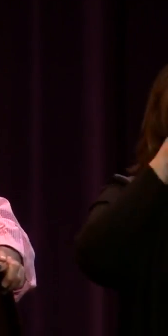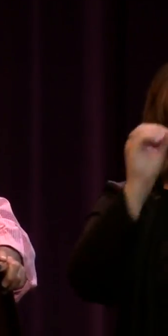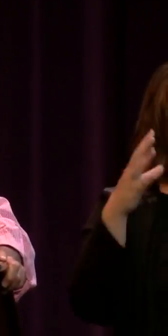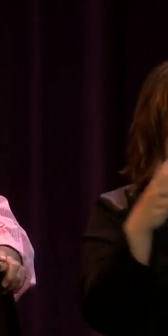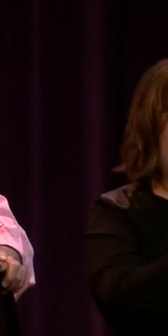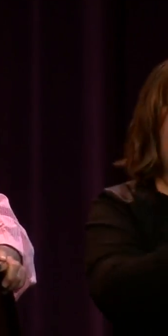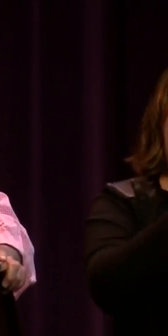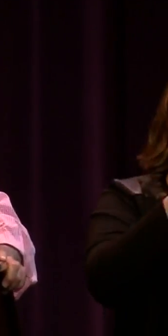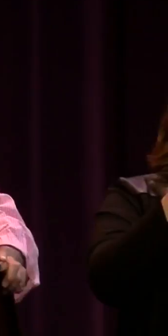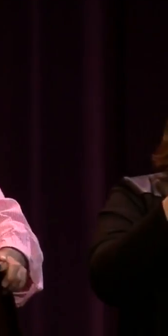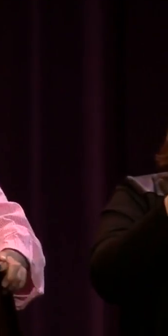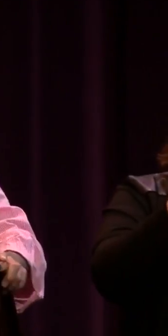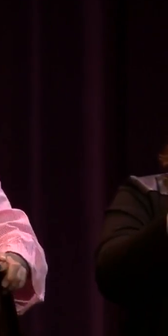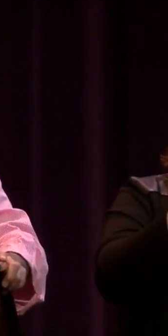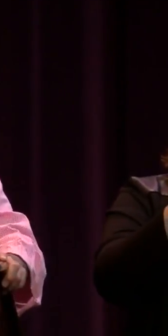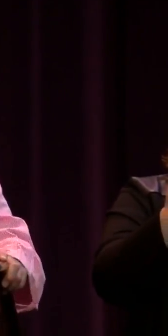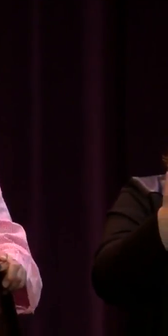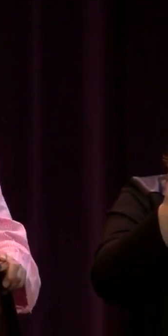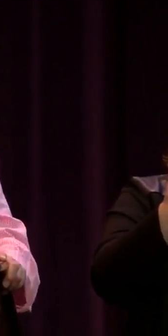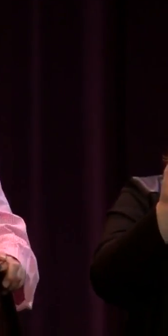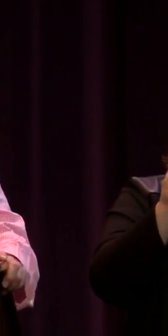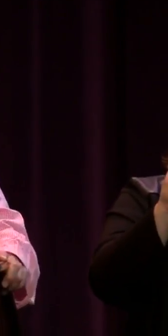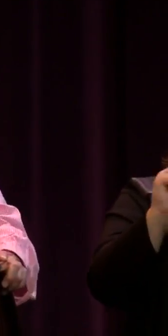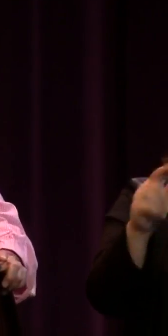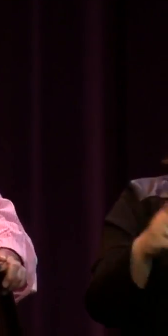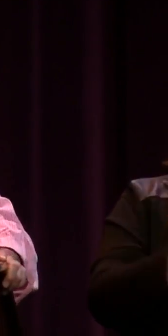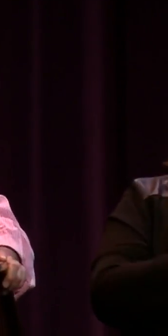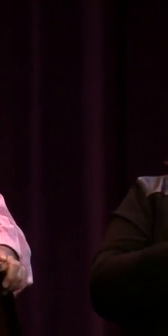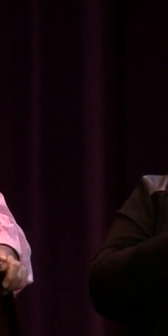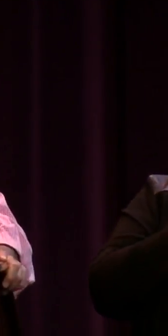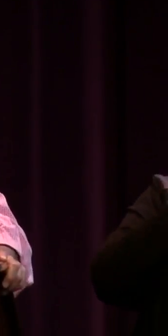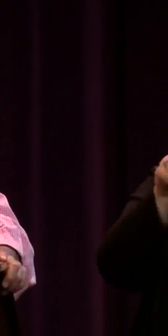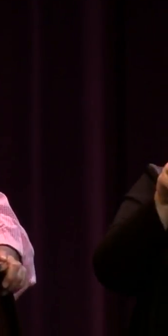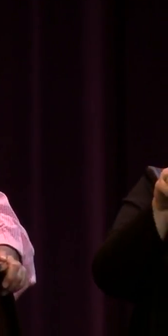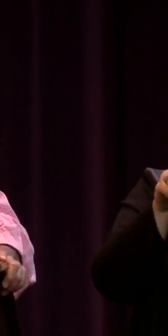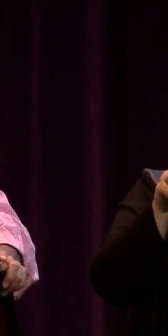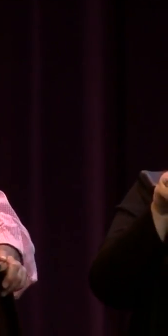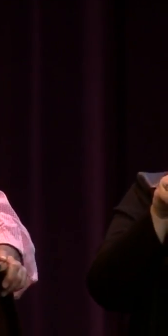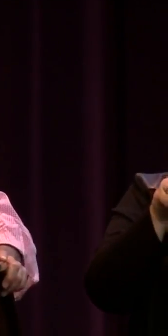BARACK OBAMA, I ASKED HIM THE FIRST QUESTION WHEN HE WAS THE RUNNING.